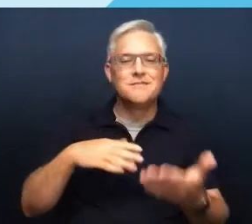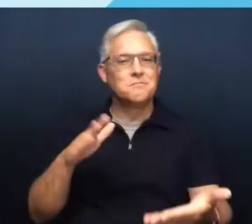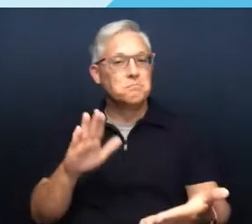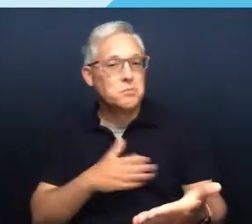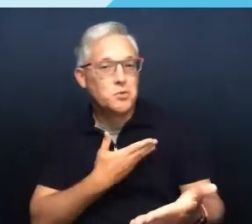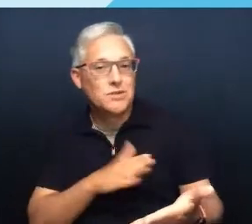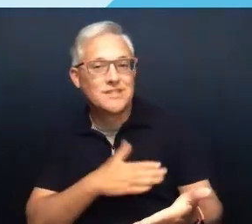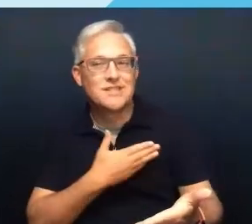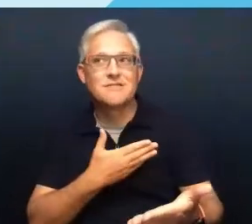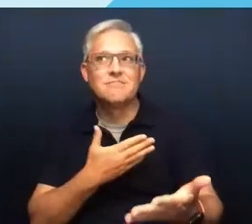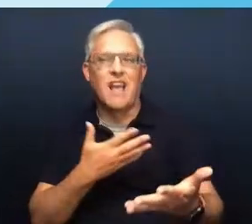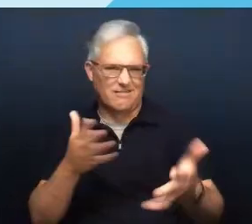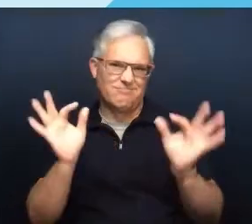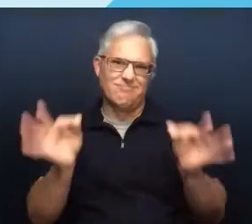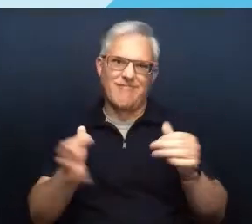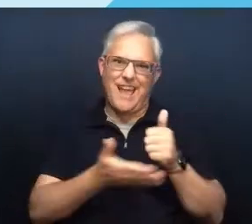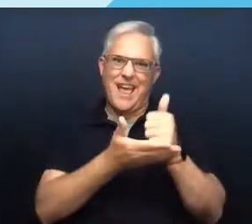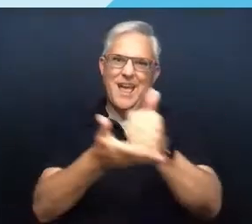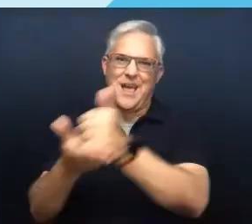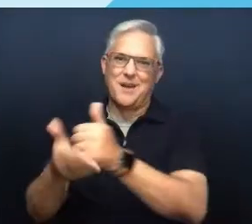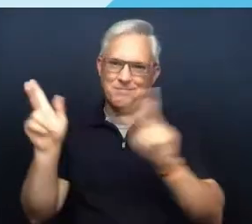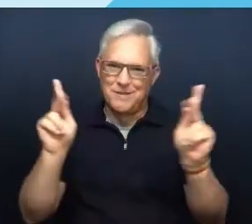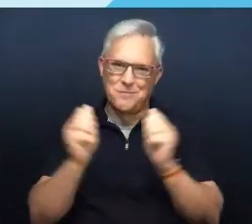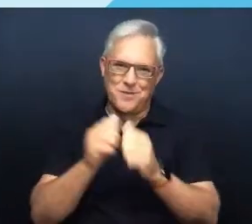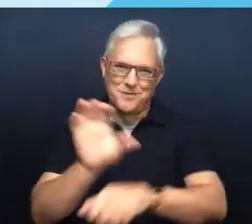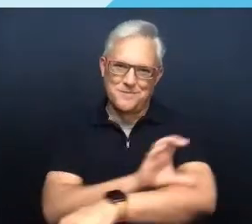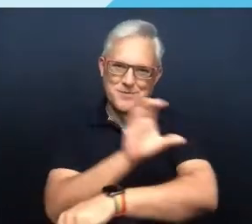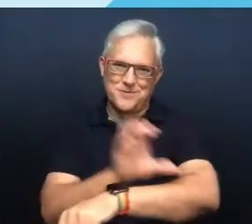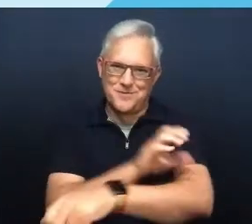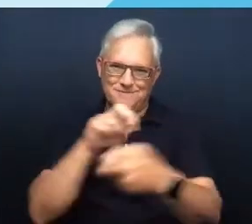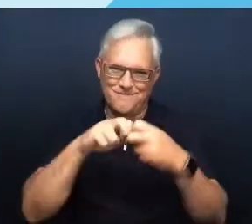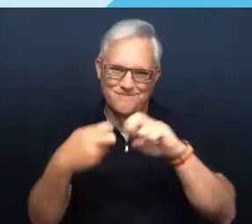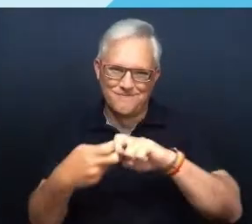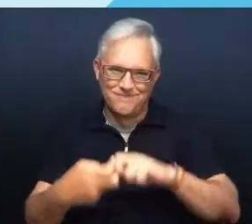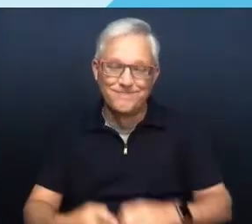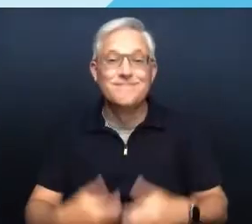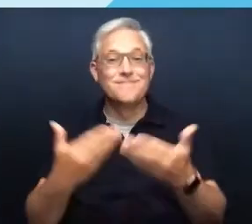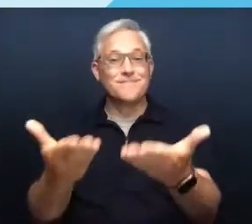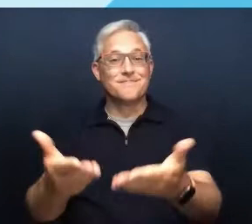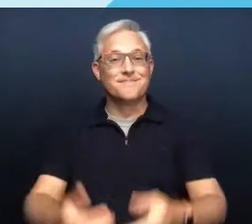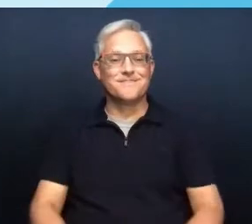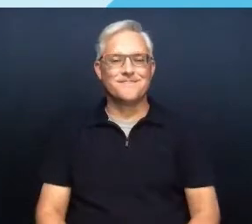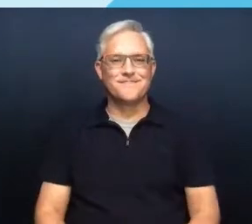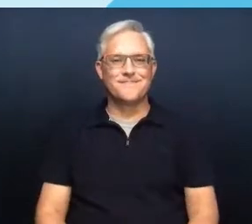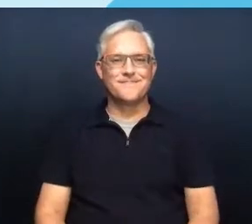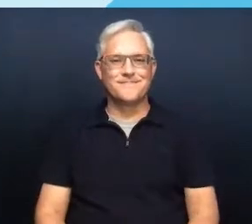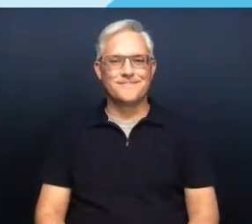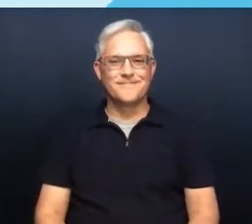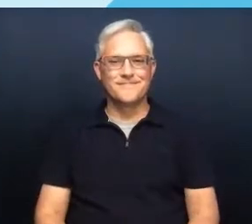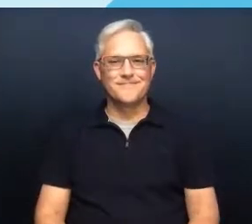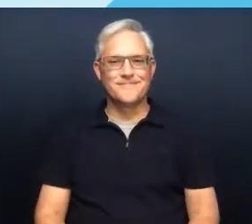with their computer issues. Hello, my name is Don Mueller and I